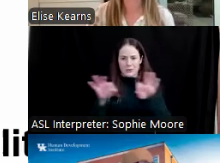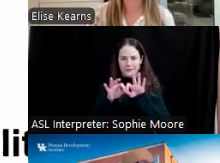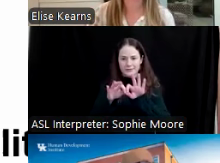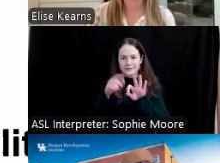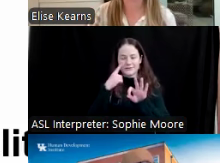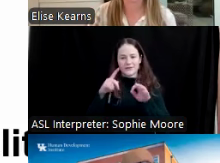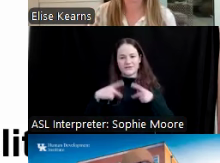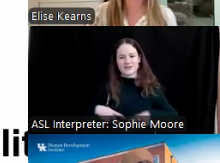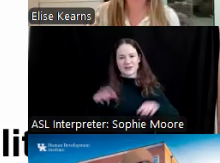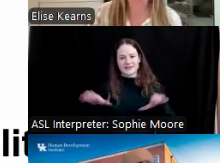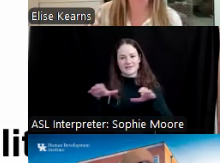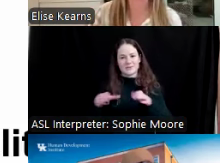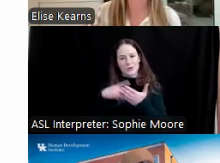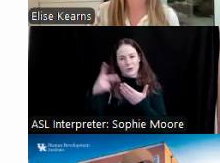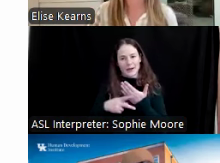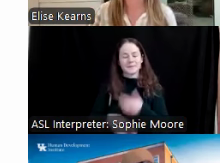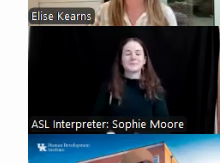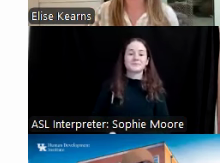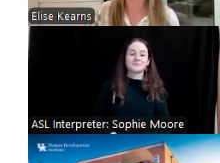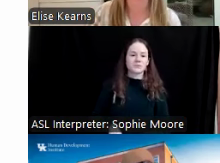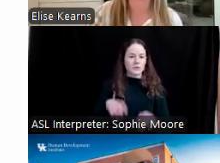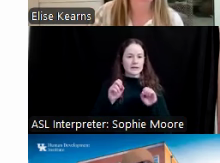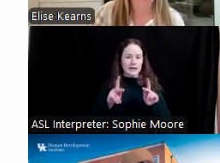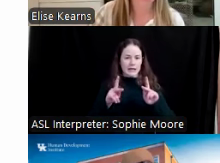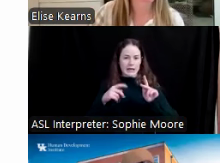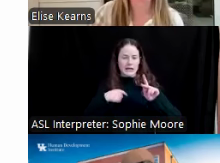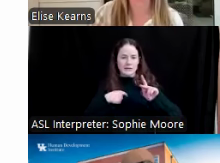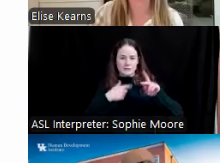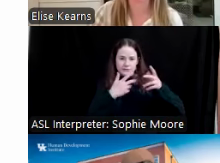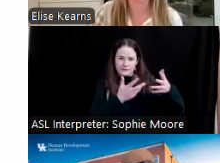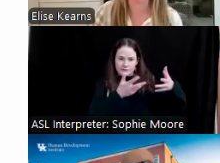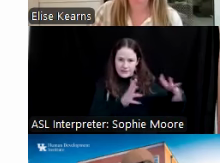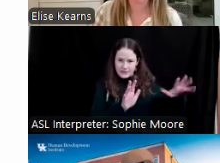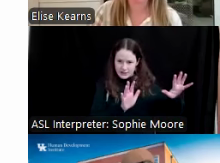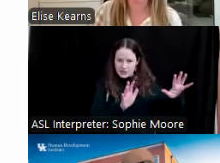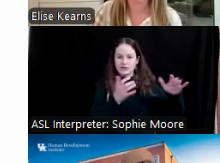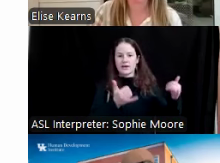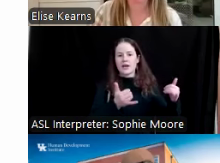Okay, I'm going to move on from this and there's our references and I'm going to share a different screen quickly in my